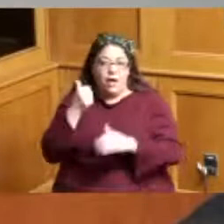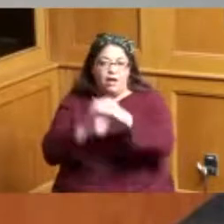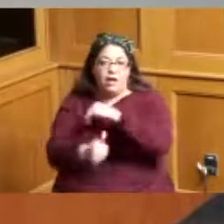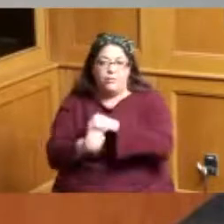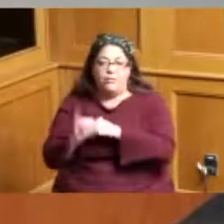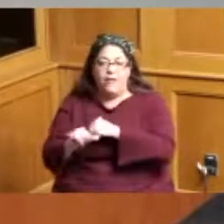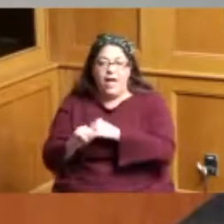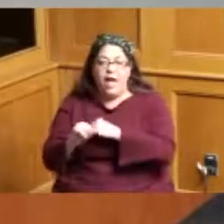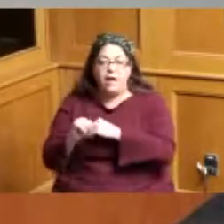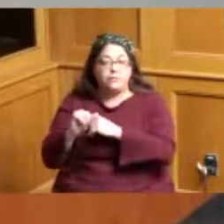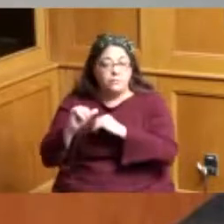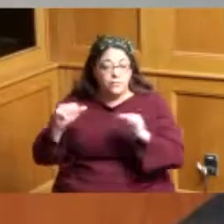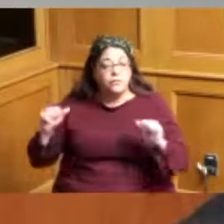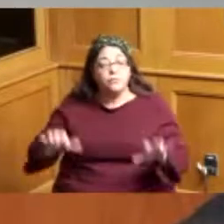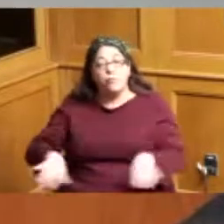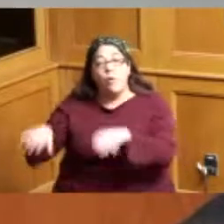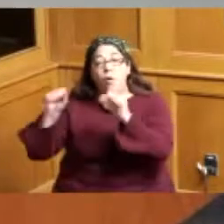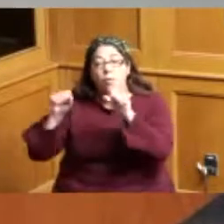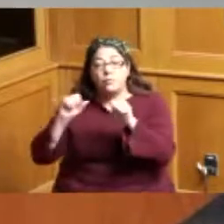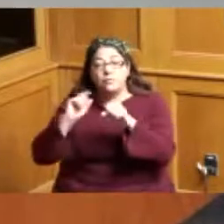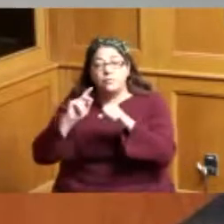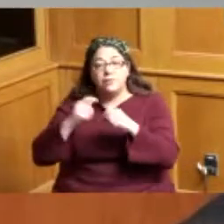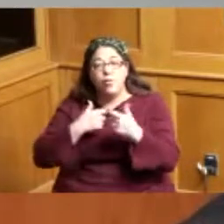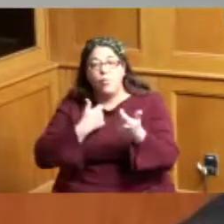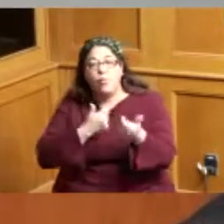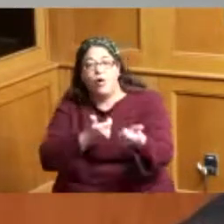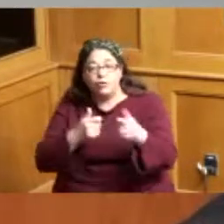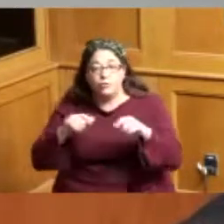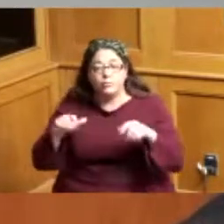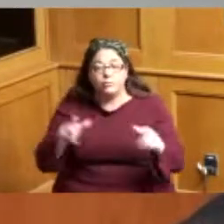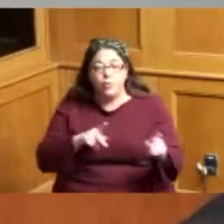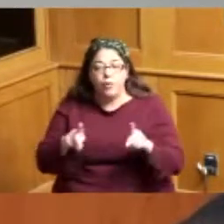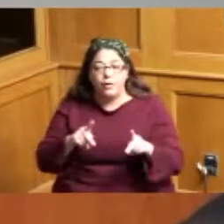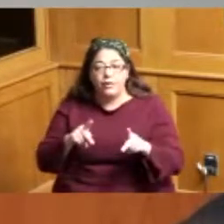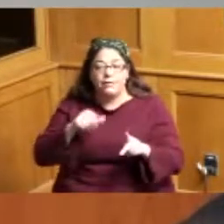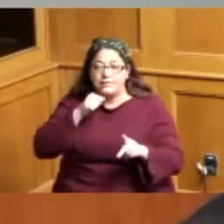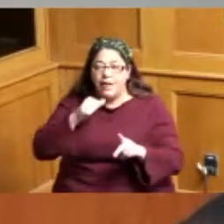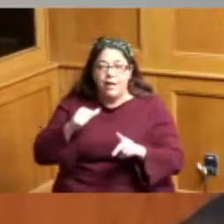party is something that's outside of that not saying that's good or bad necessarily but we